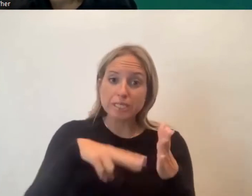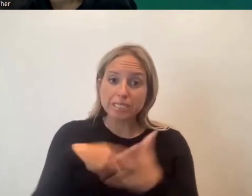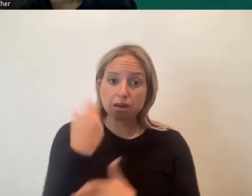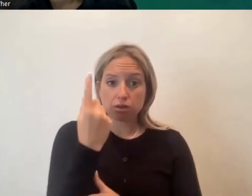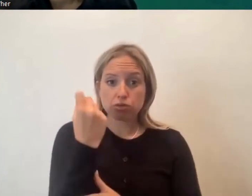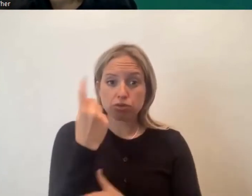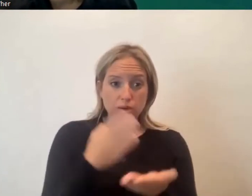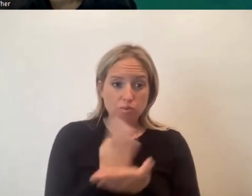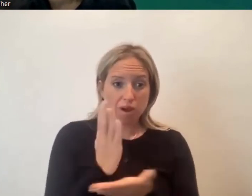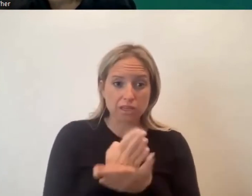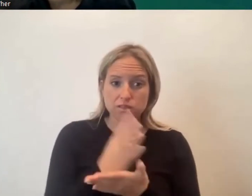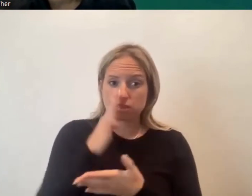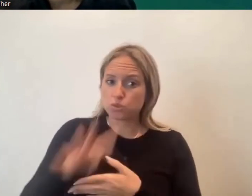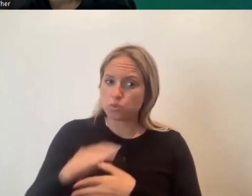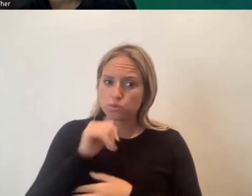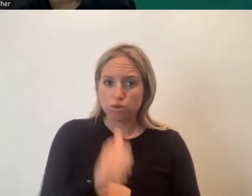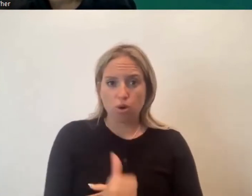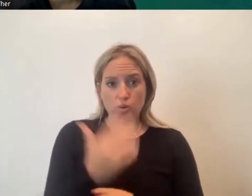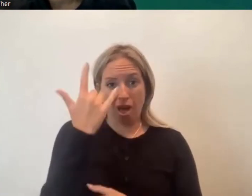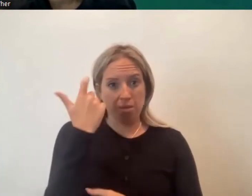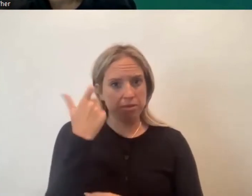Don't ignore it because it's not going to go away. Tadra: All right.